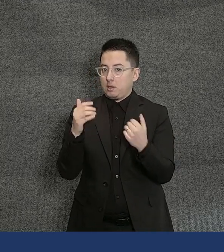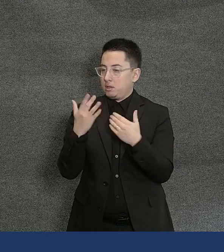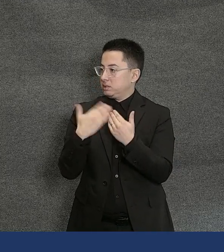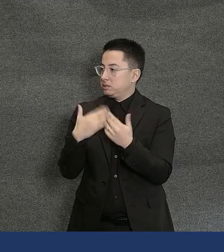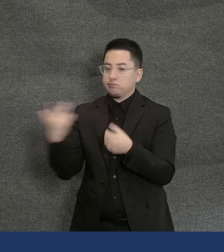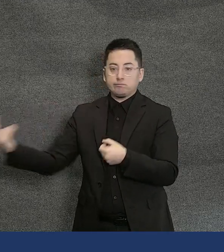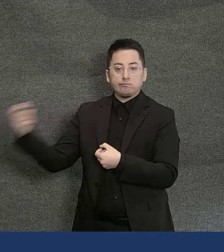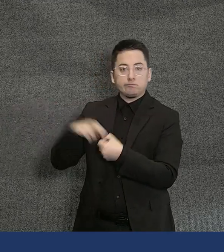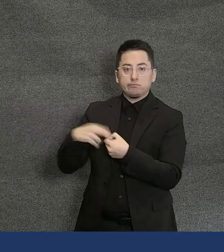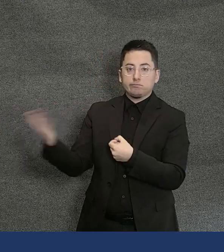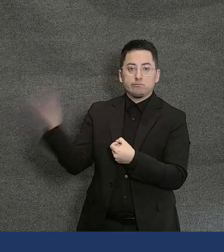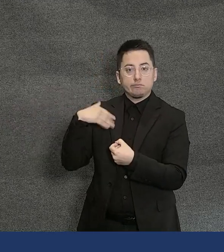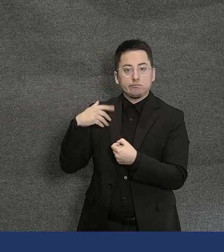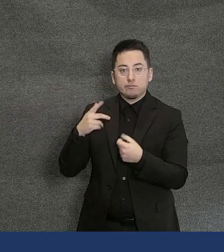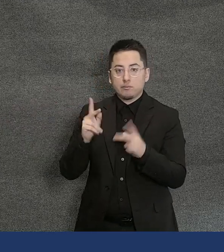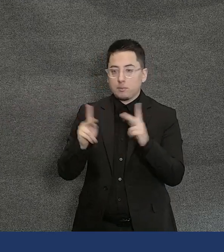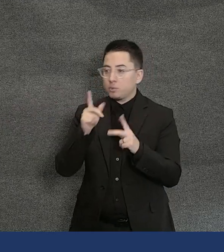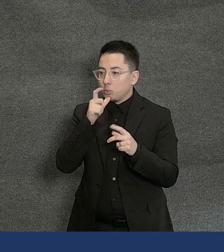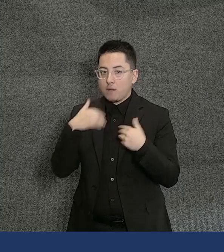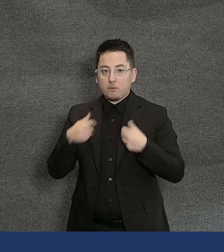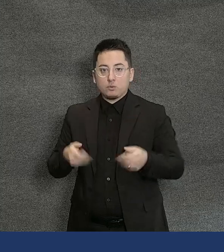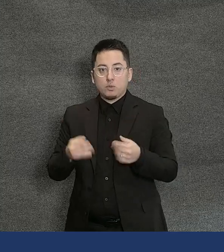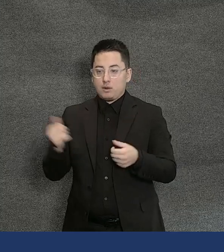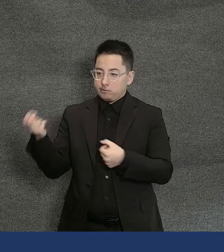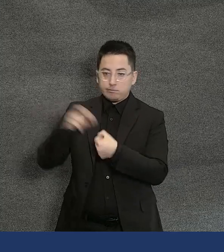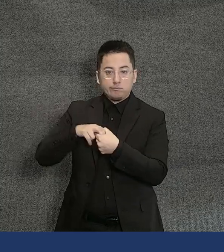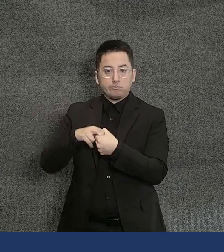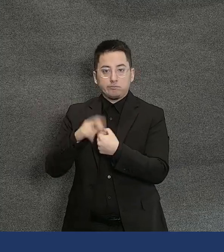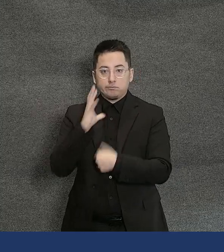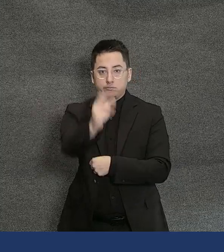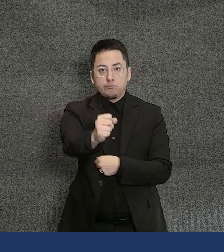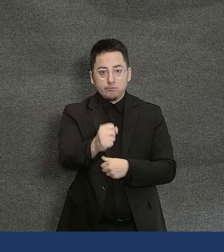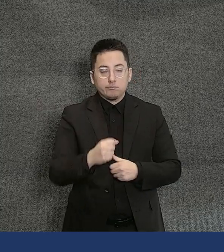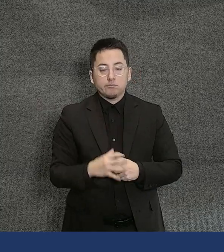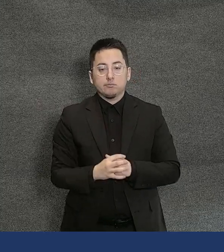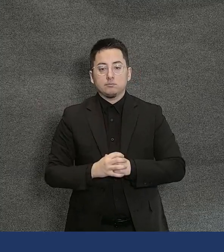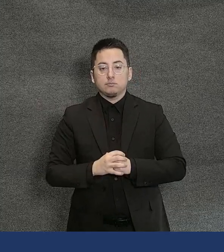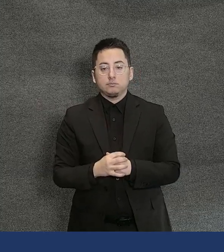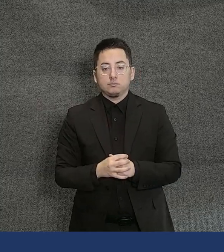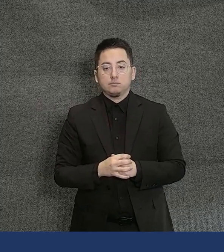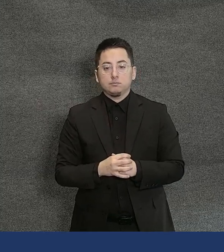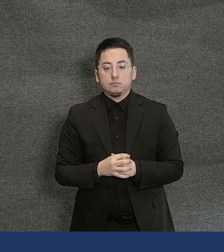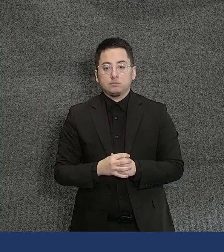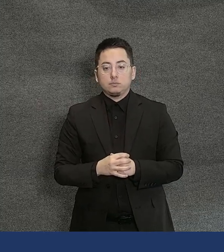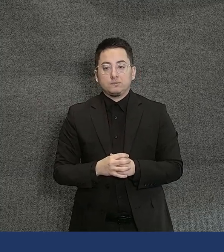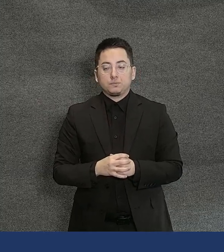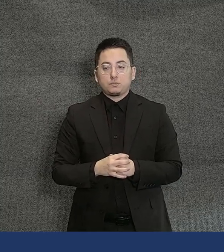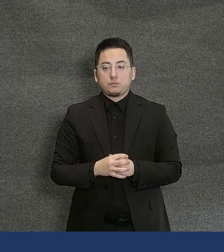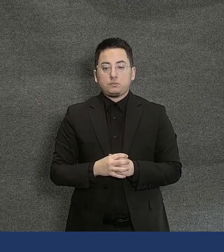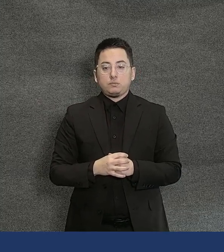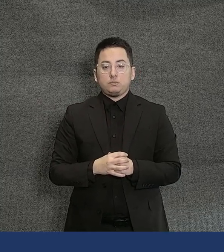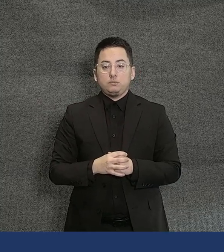to handle the needs of people with wheelchair dependency, and we haven't gotten it back.